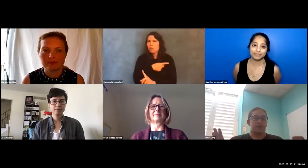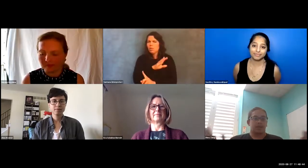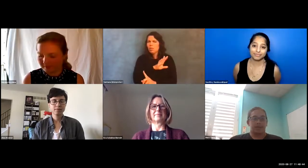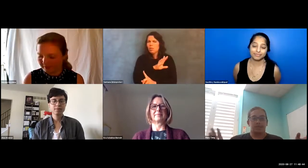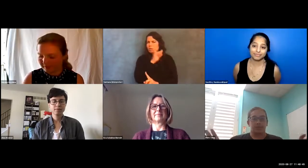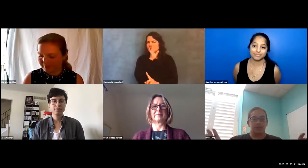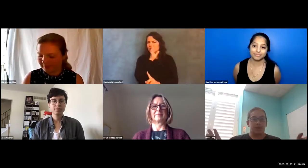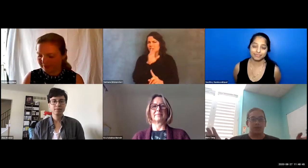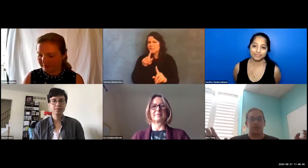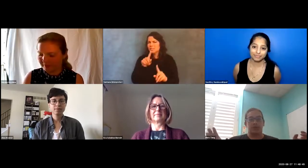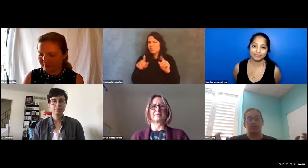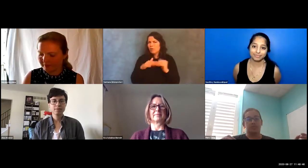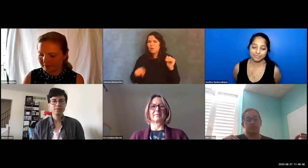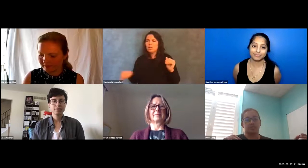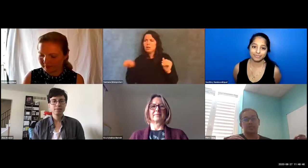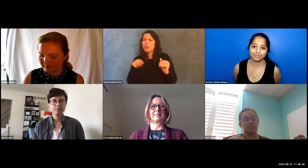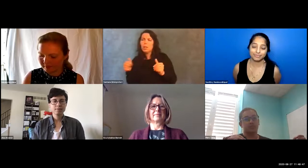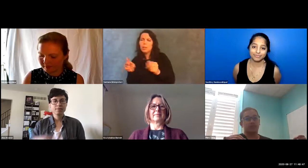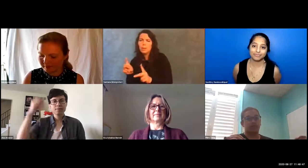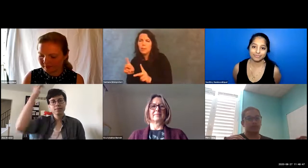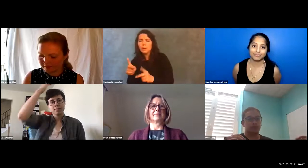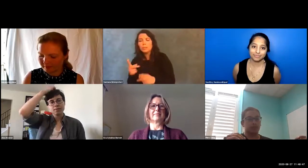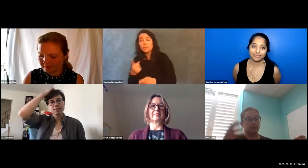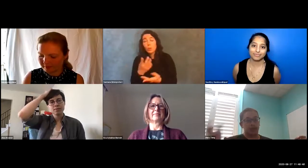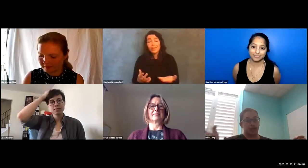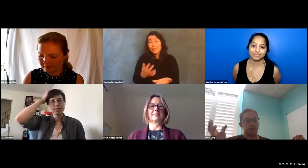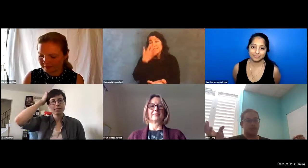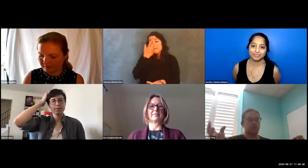And I guess that's also one thing that could be interesting to look at from your lab.